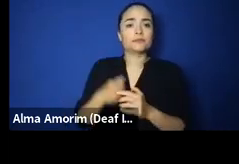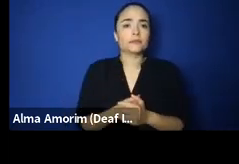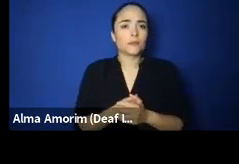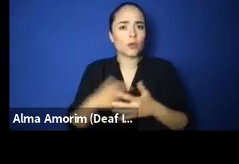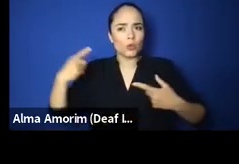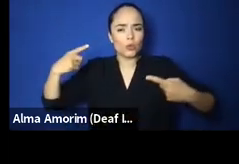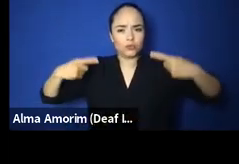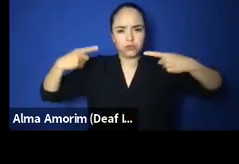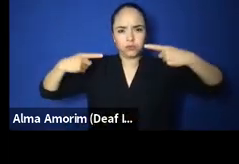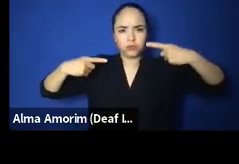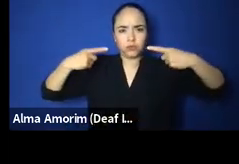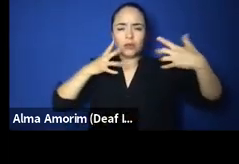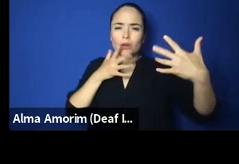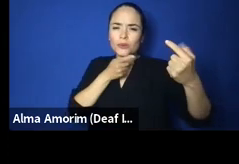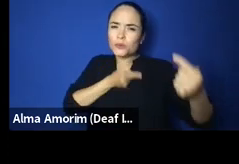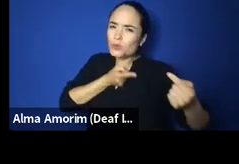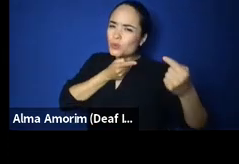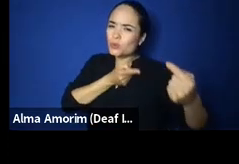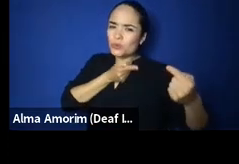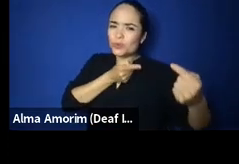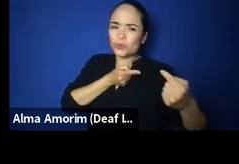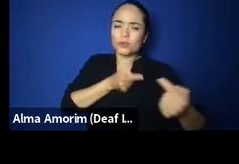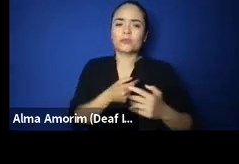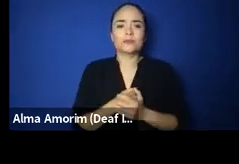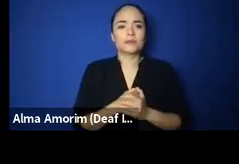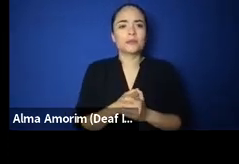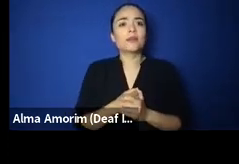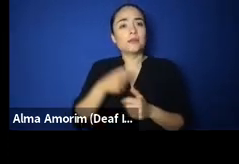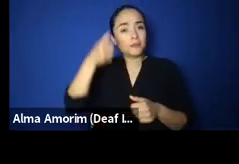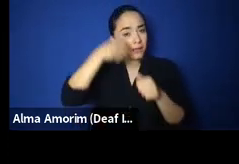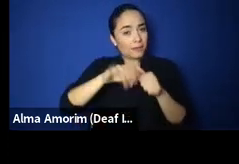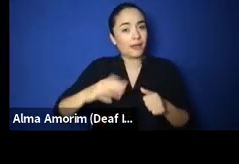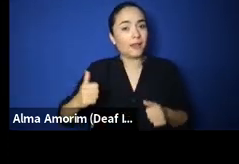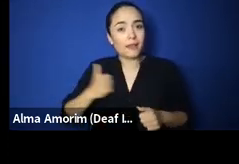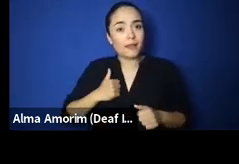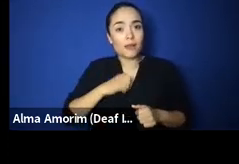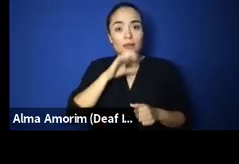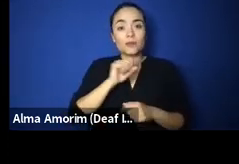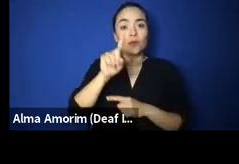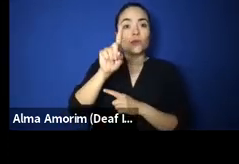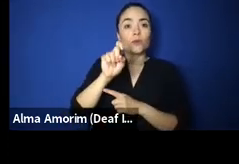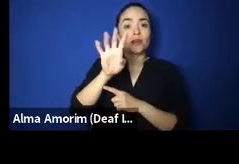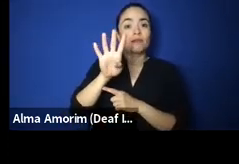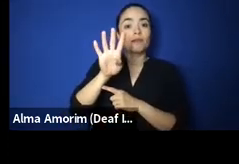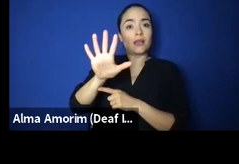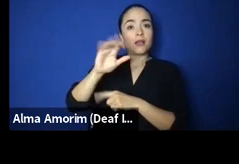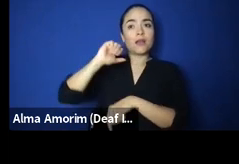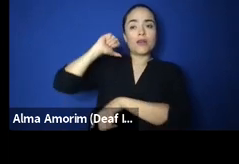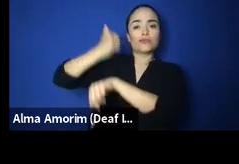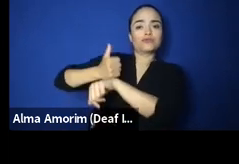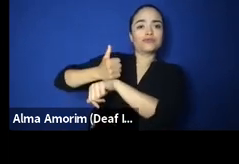Canada, remember is only 154 years old -- was the Indian Act that came after Canada was formed,